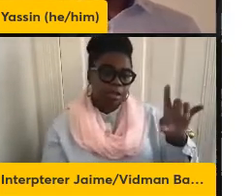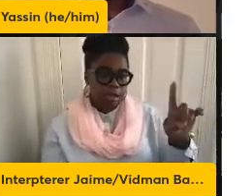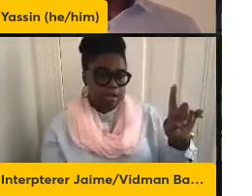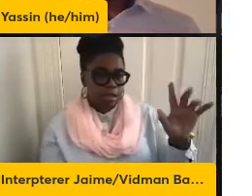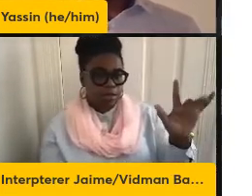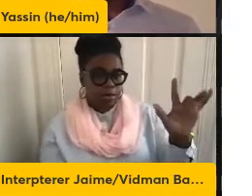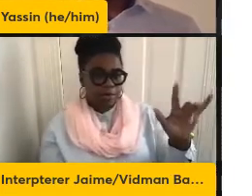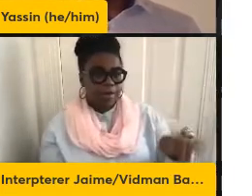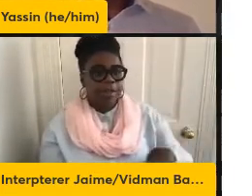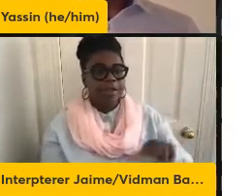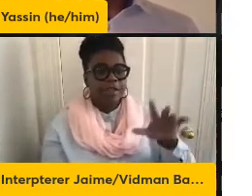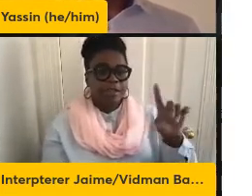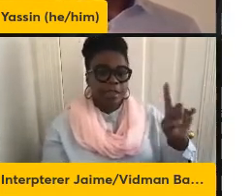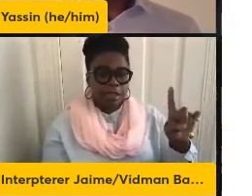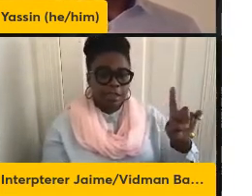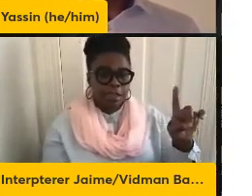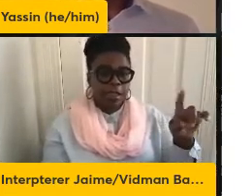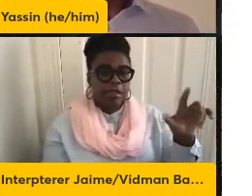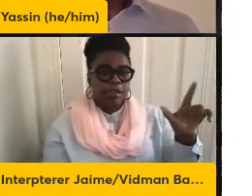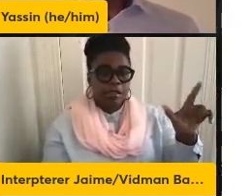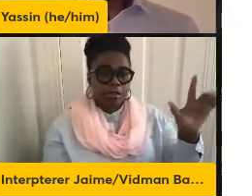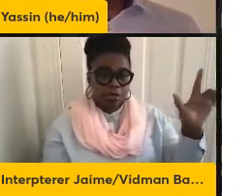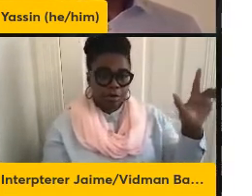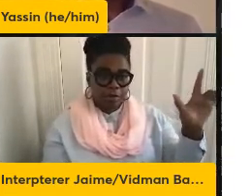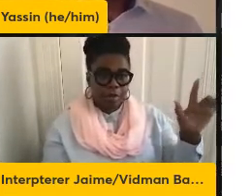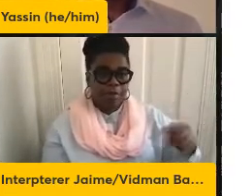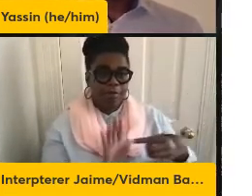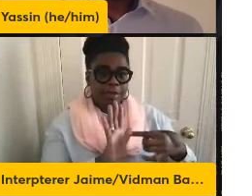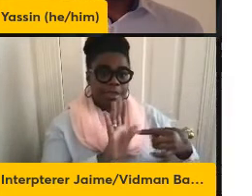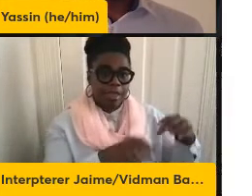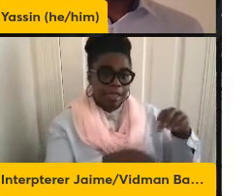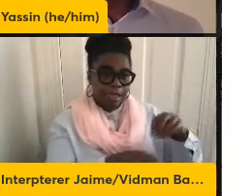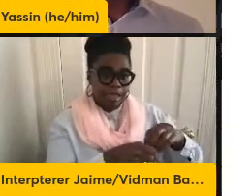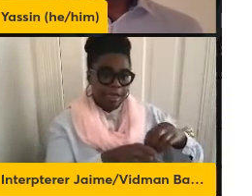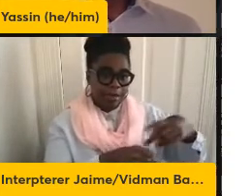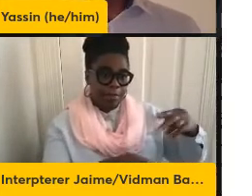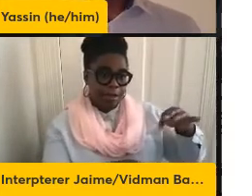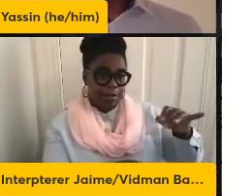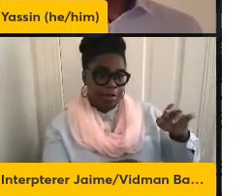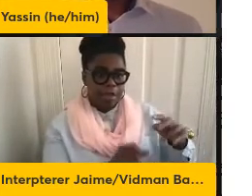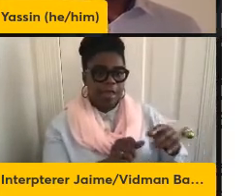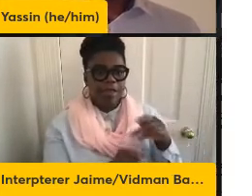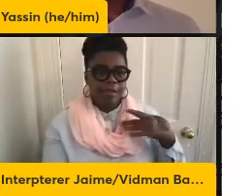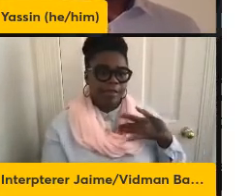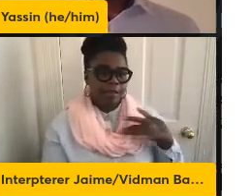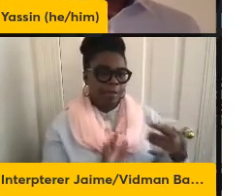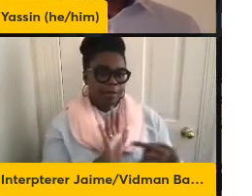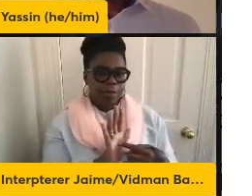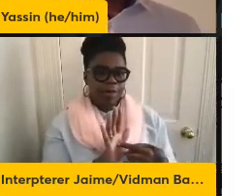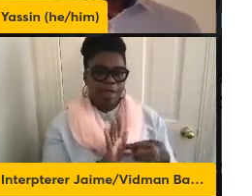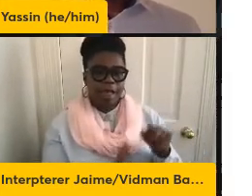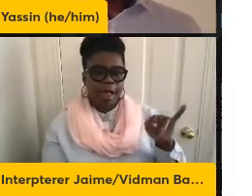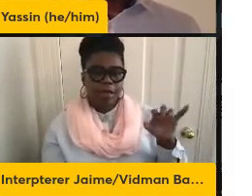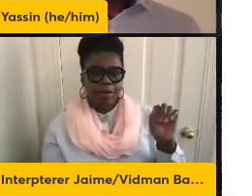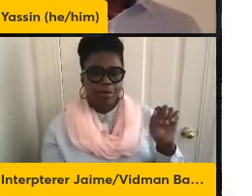negative cells that we found in the pancreas, they expressed typical markers that are associated with IOC tools. So I'm